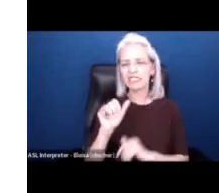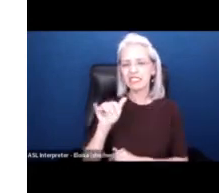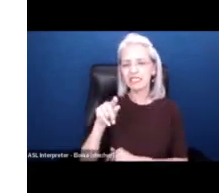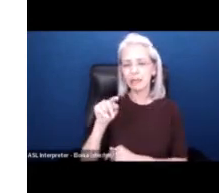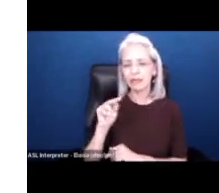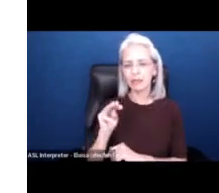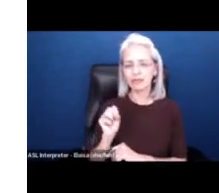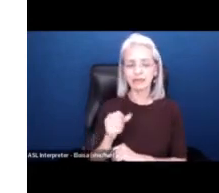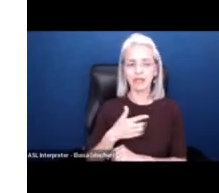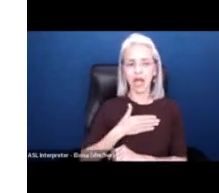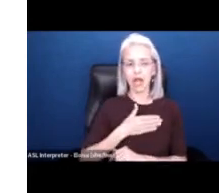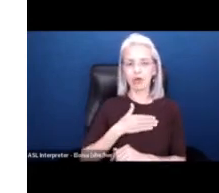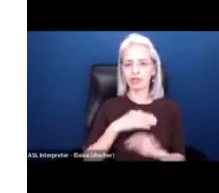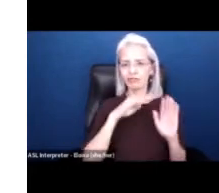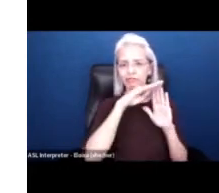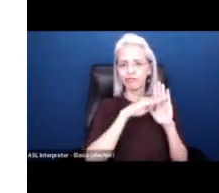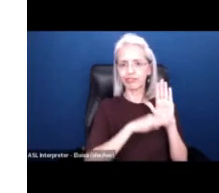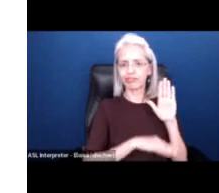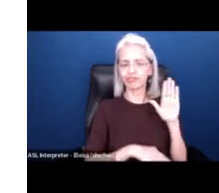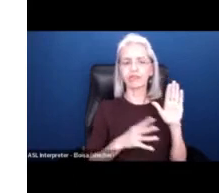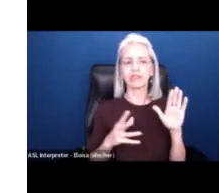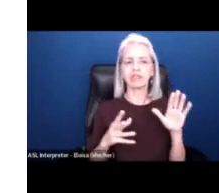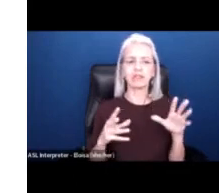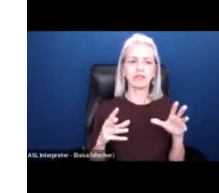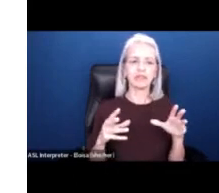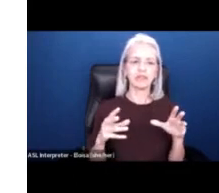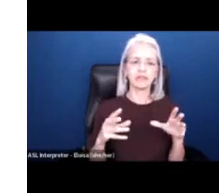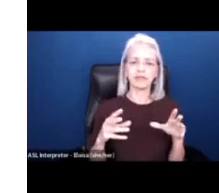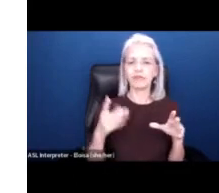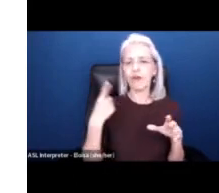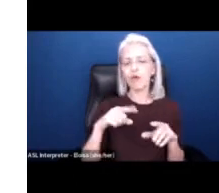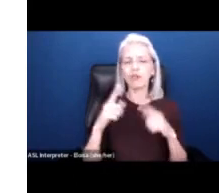appreciate the that there's a variety of things that come with various psychiatric diagnoses.